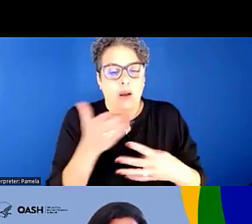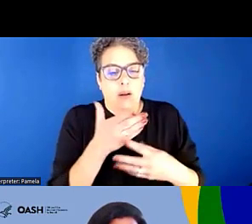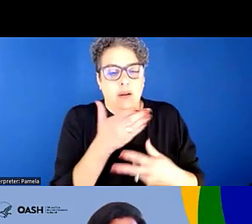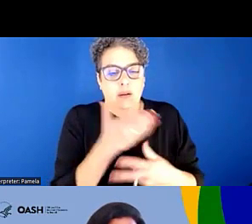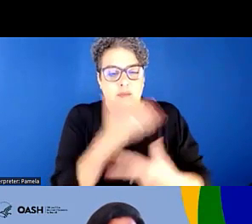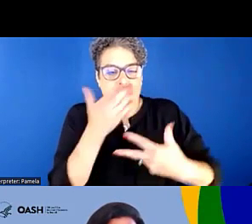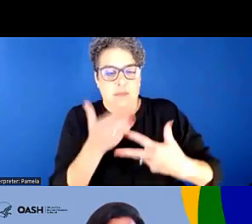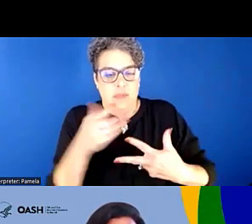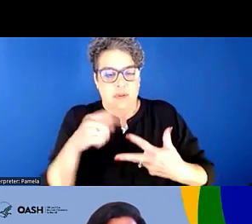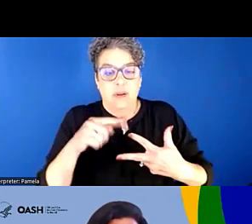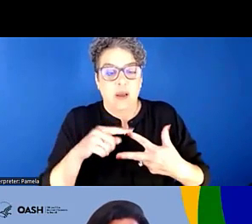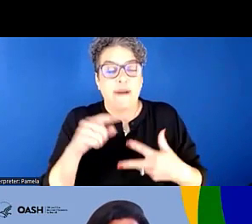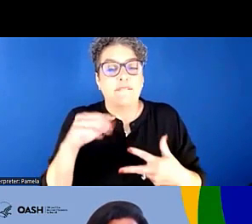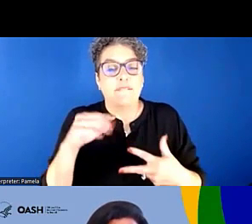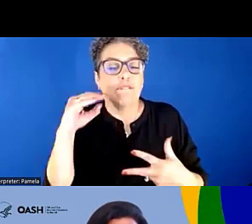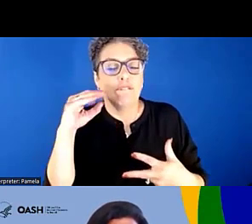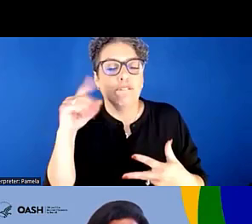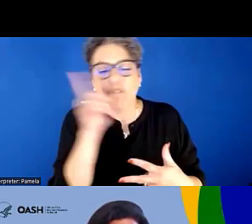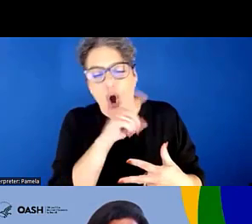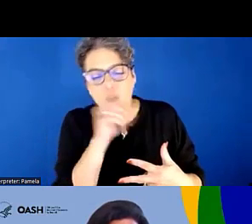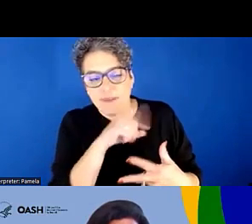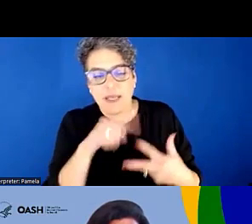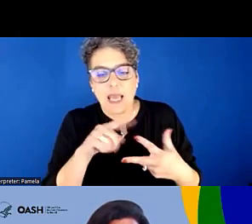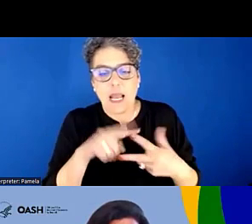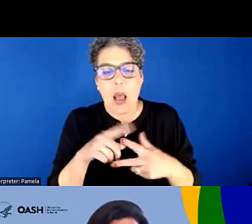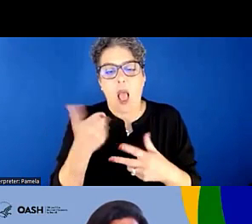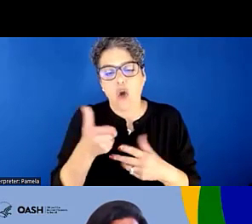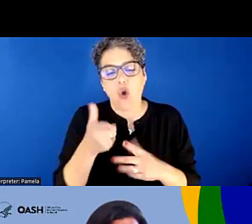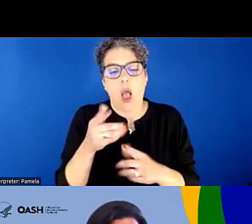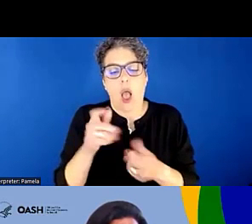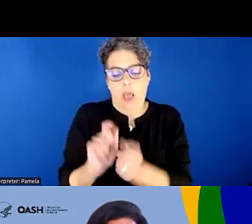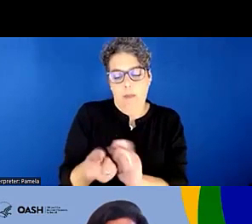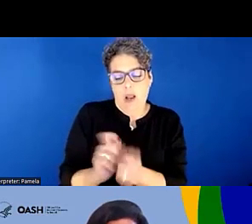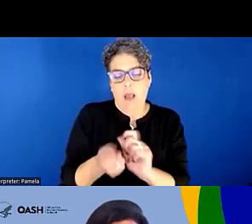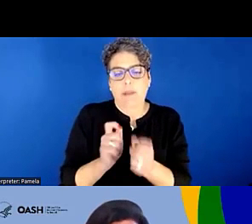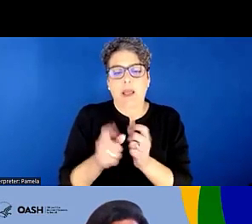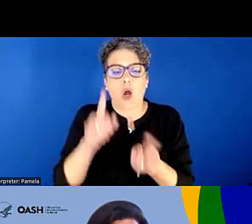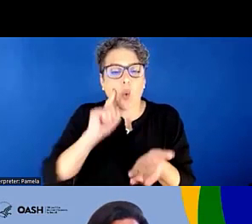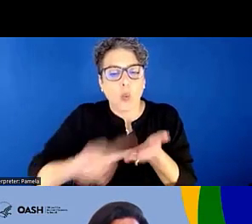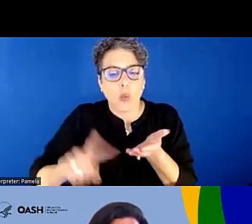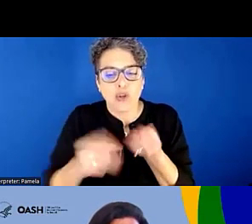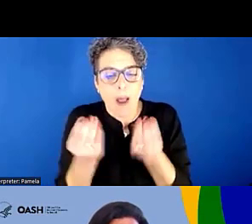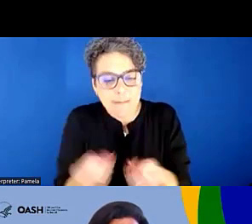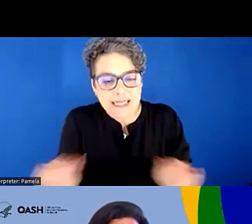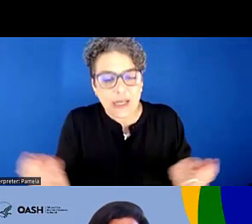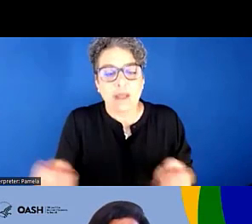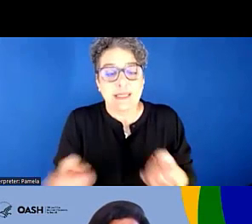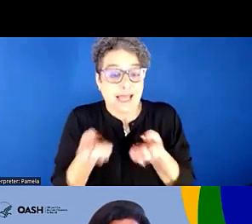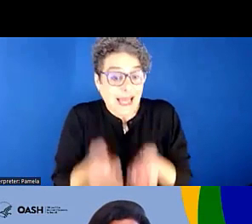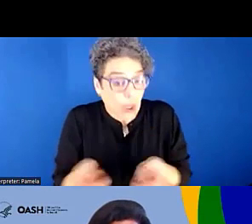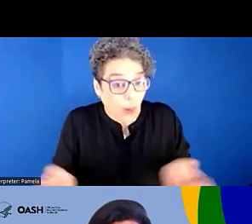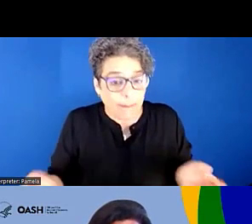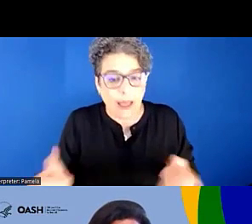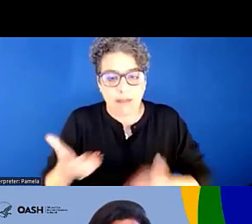as manipulating research materials, achievement or processes or changing or omitting data